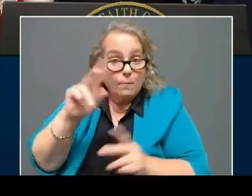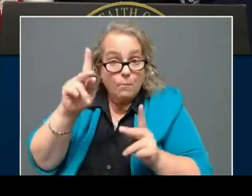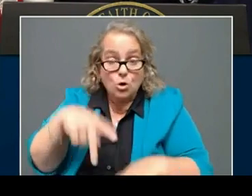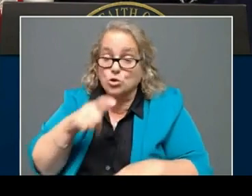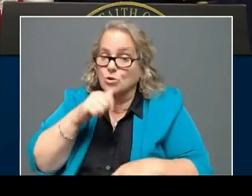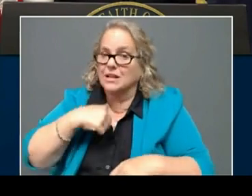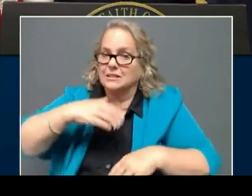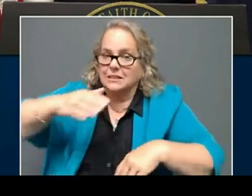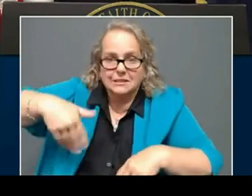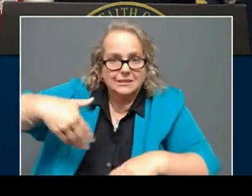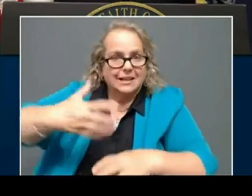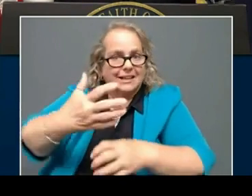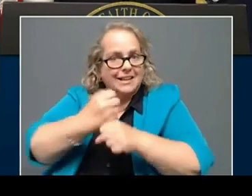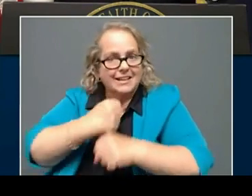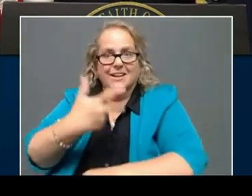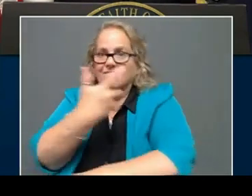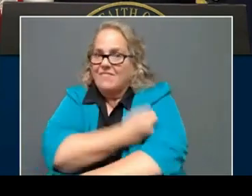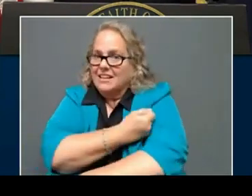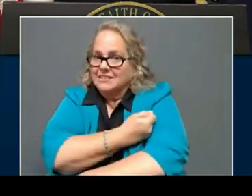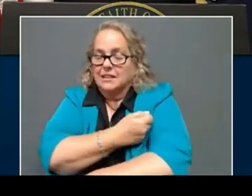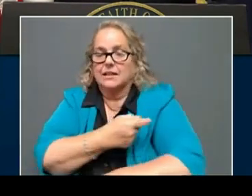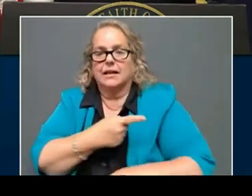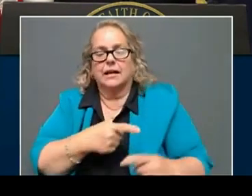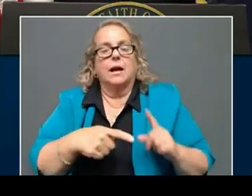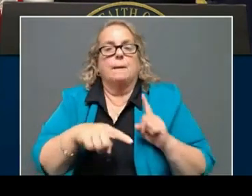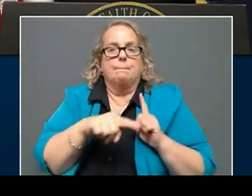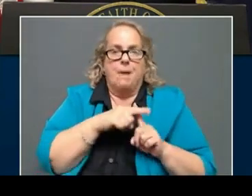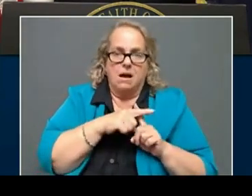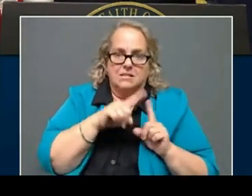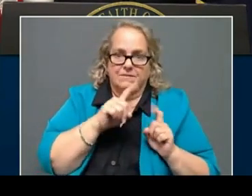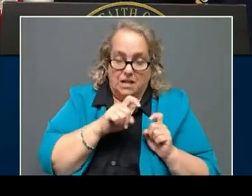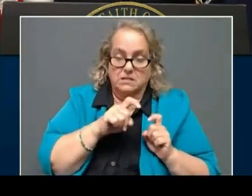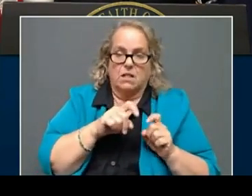positive, spreading it to other unvaccinated individuals and then some